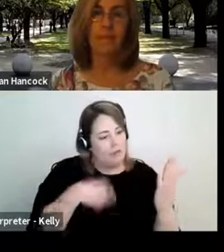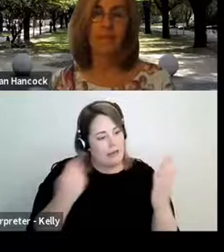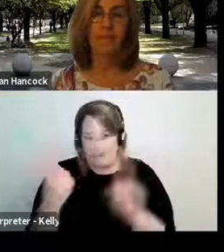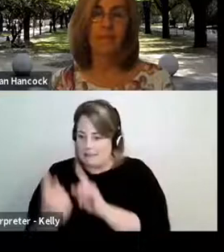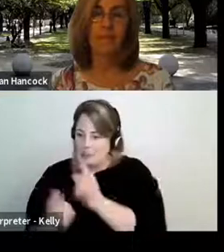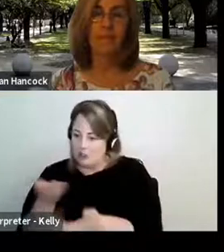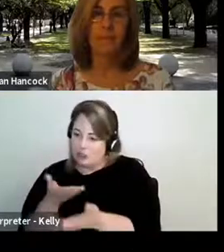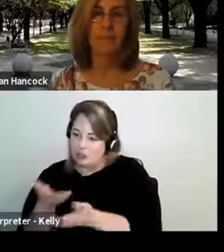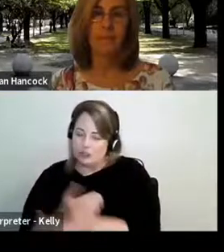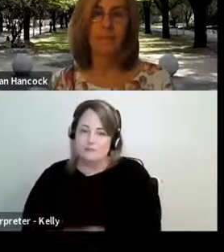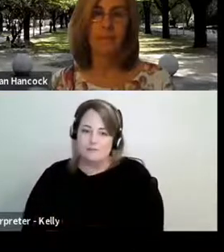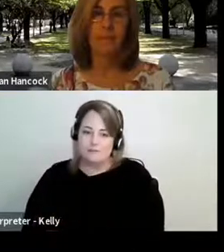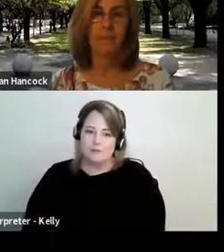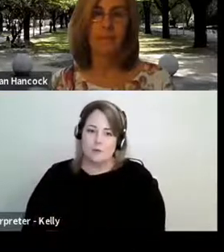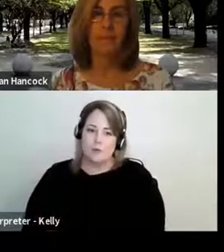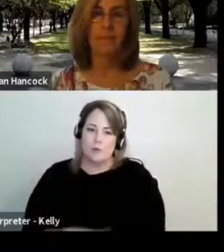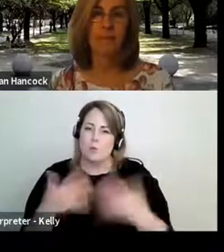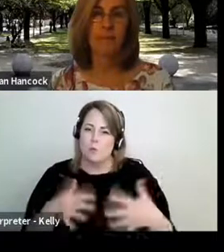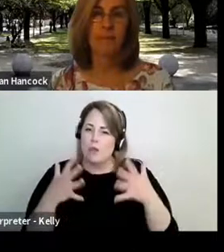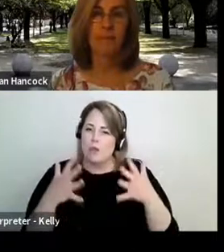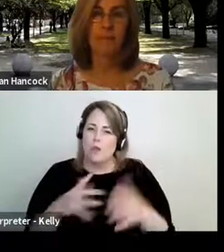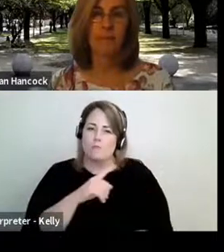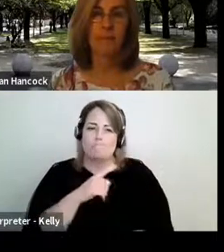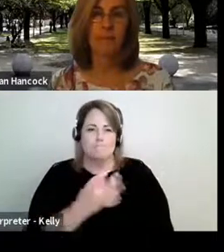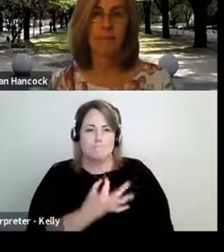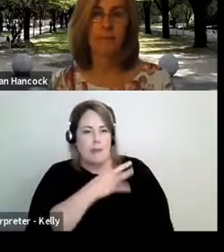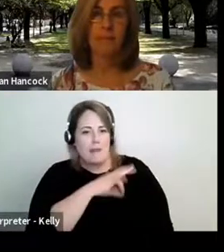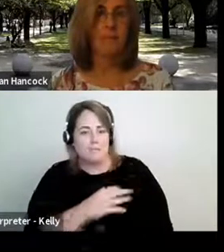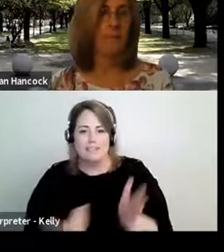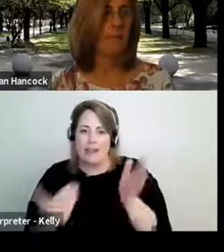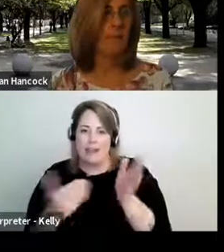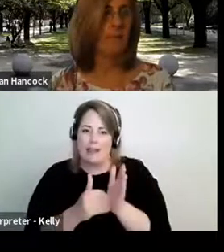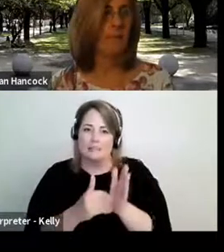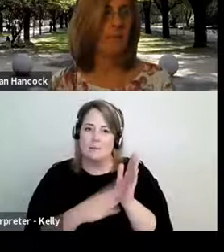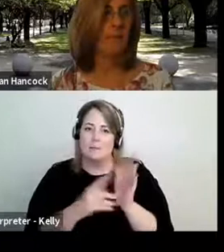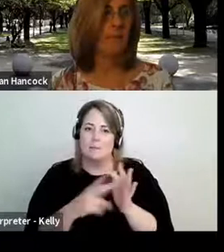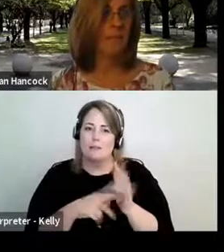value there to the mentors. Charlotte, what's your evaluations found from your mentees?